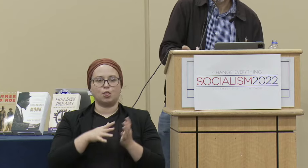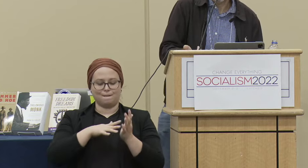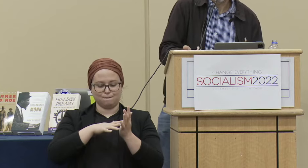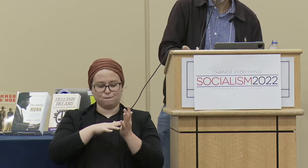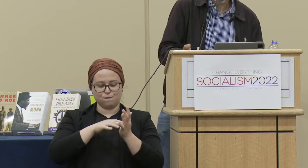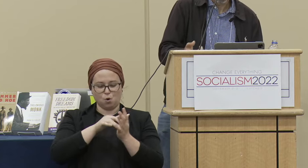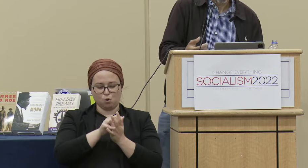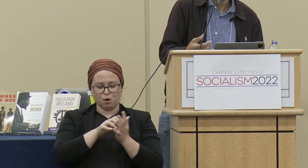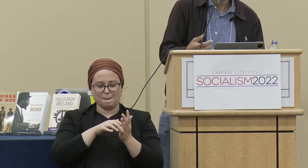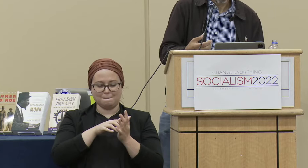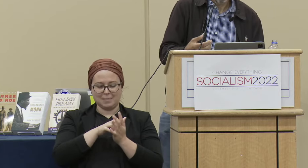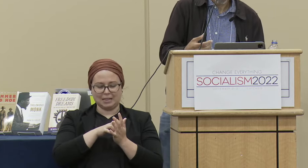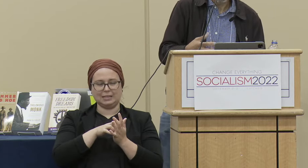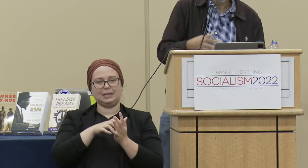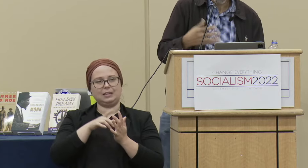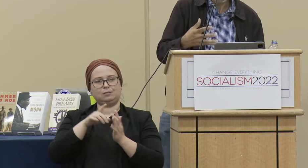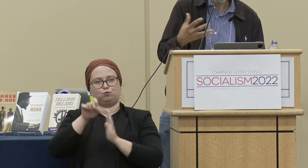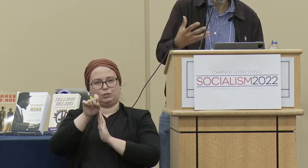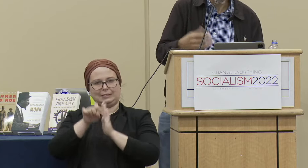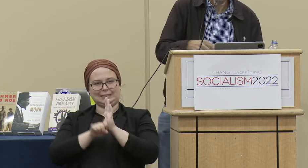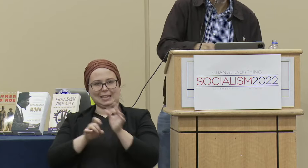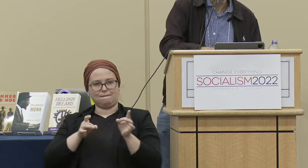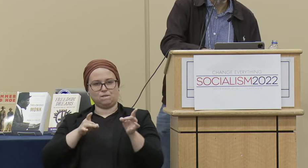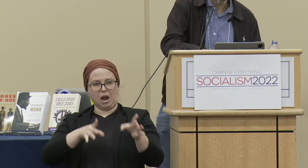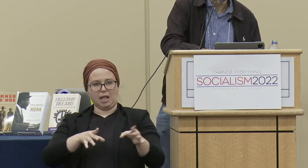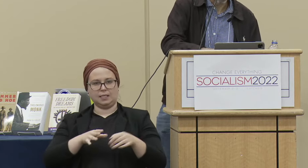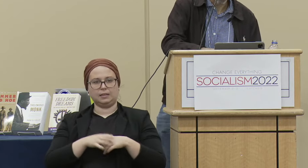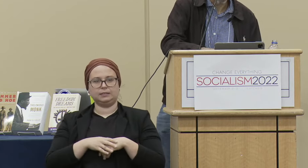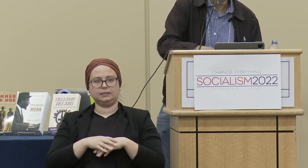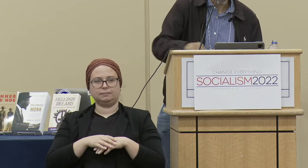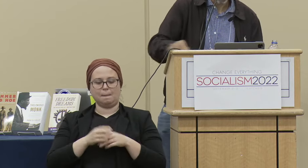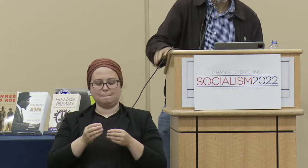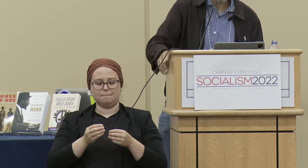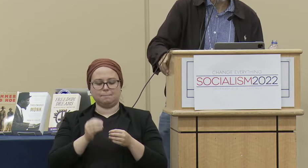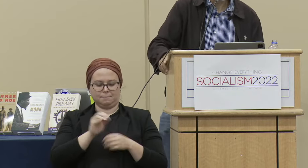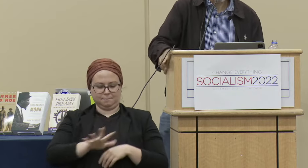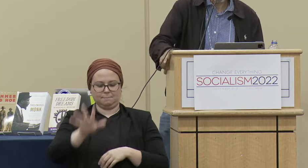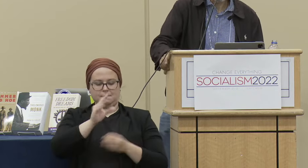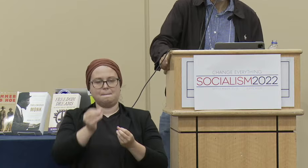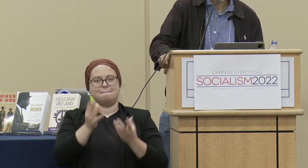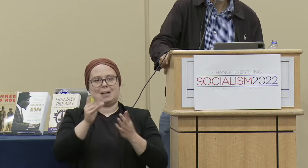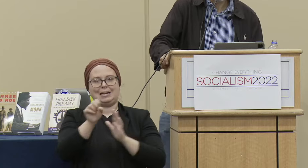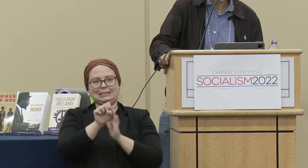the vulnerability to state violence. And states violence,